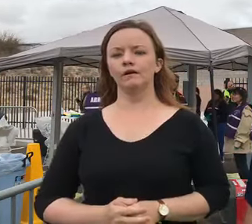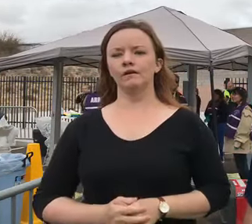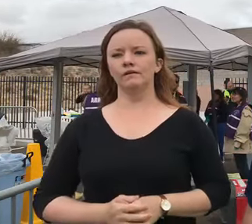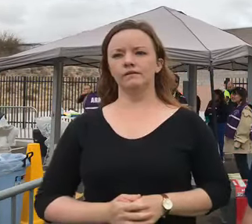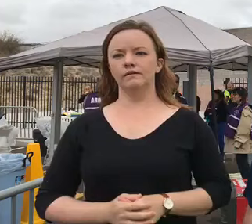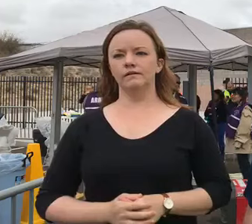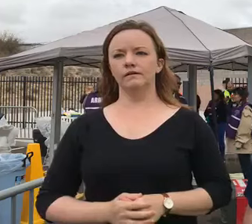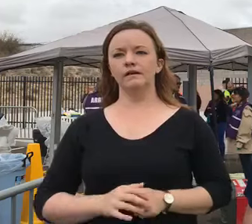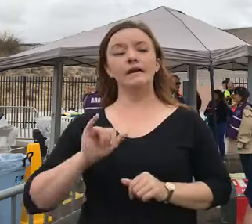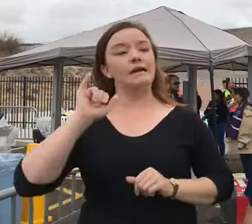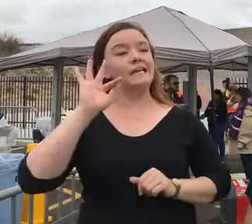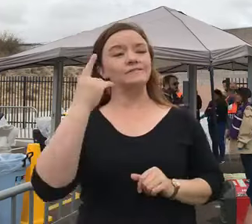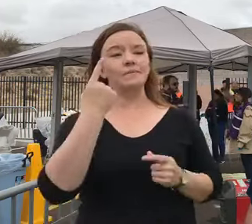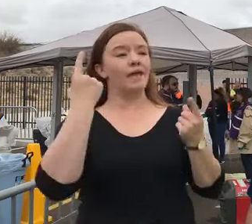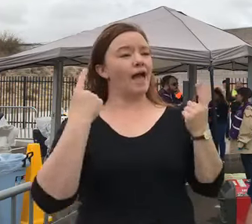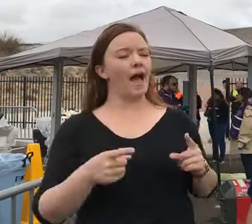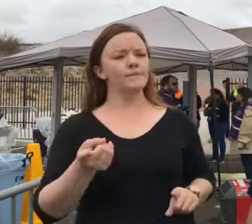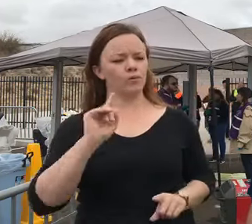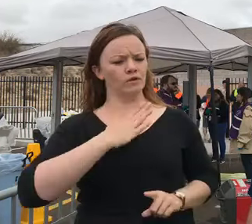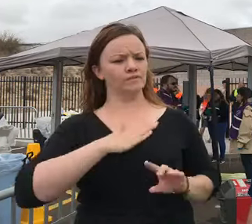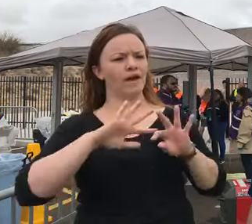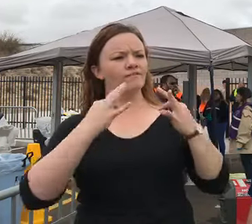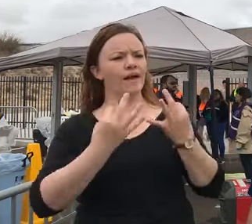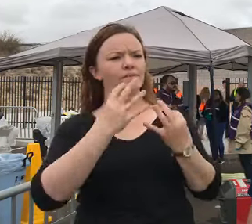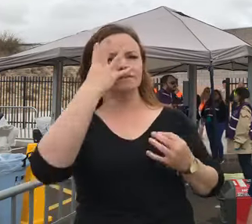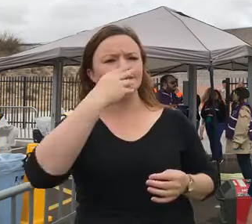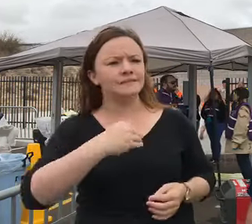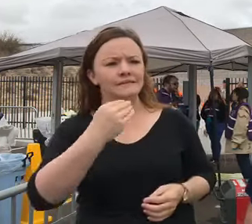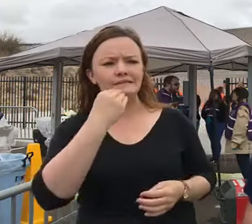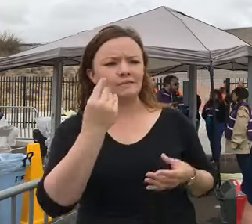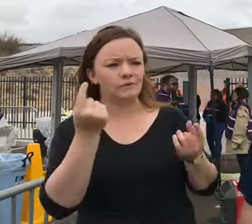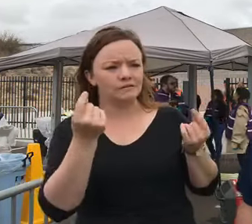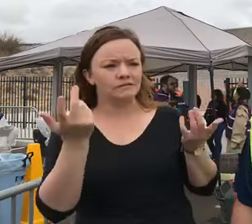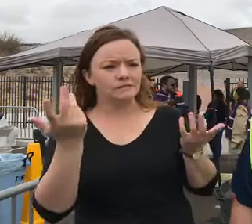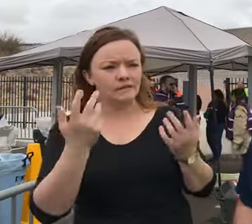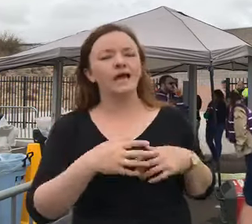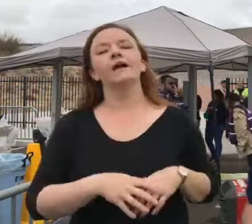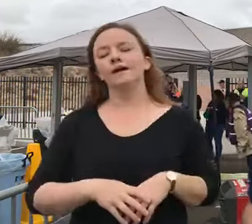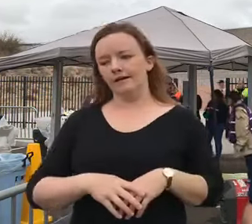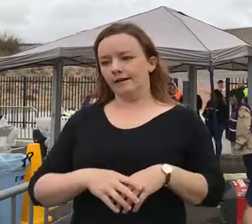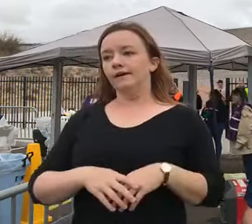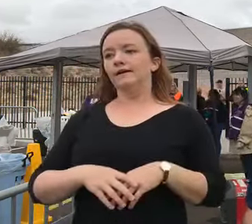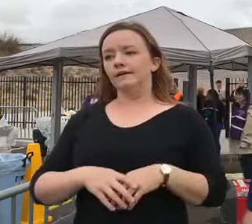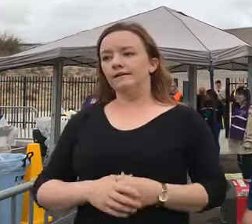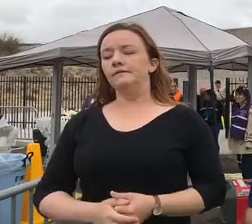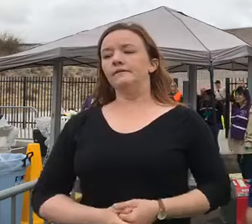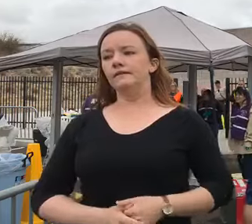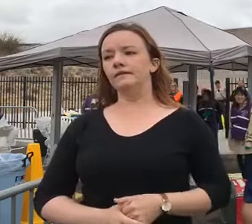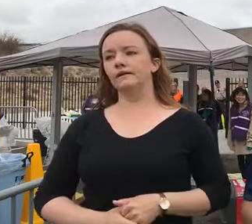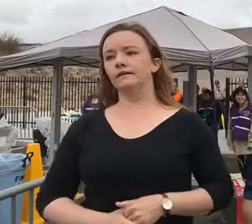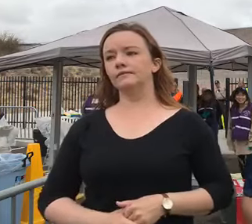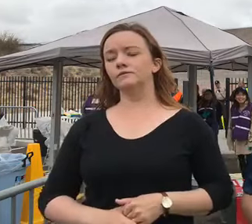If something was to happen where's my family going to sleep and eat? So ideally as part of your family